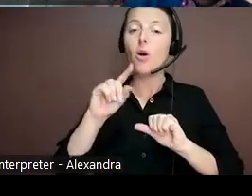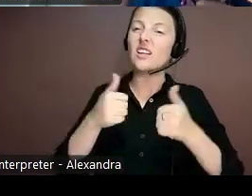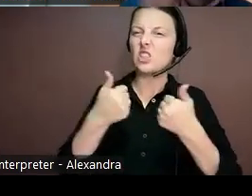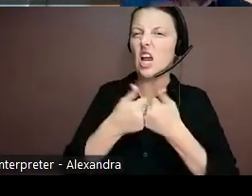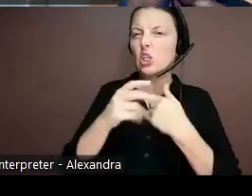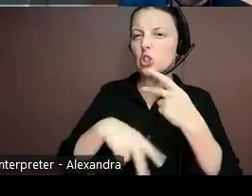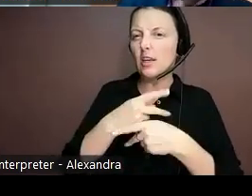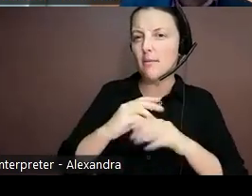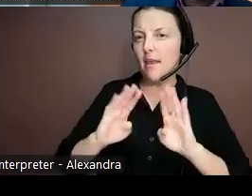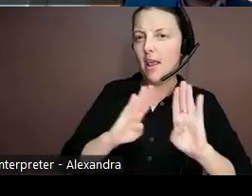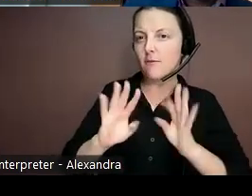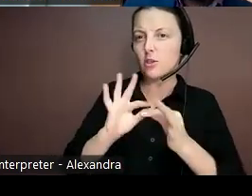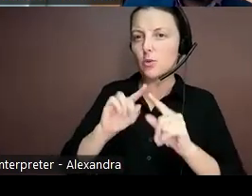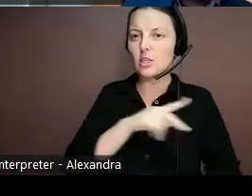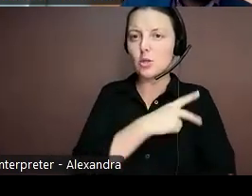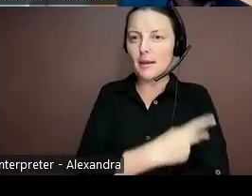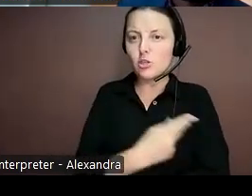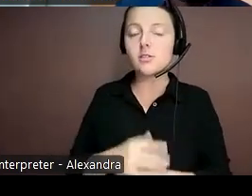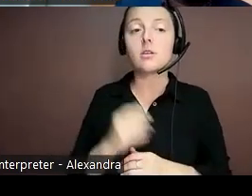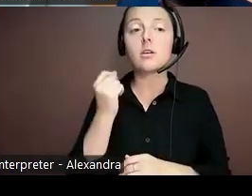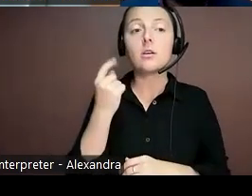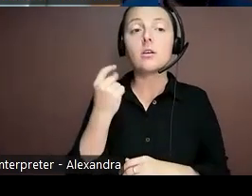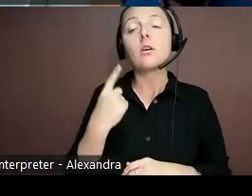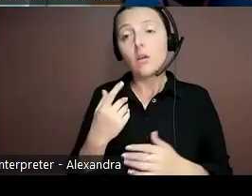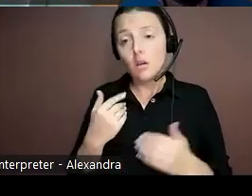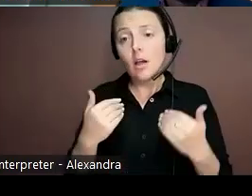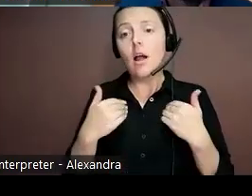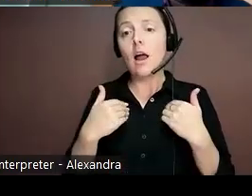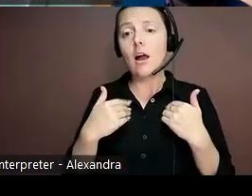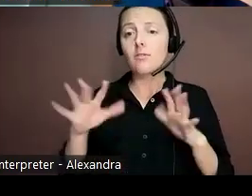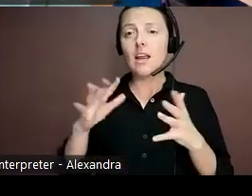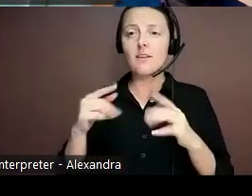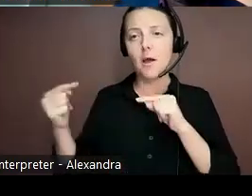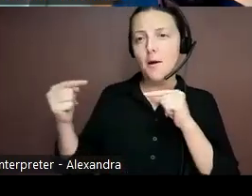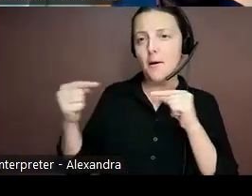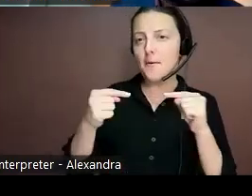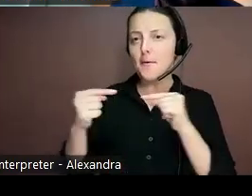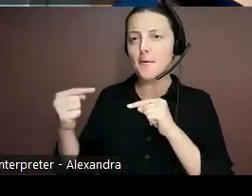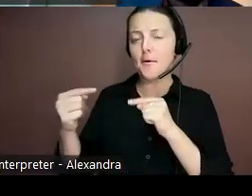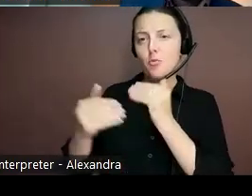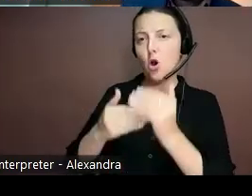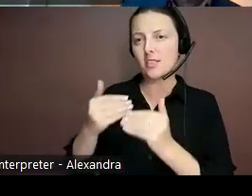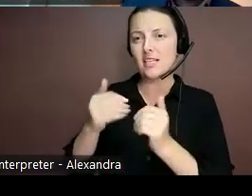there's this sort of um you know uh birectional process that we each unit has with the PBS team